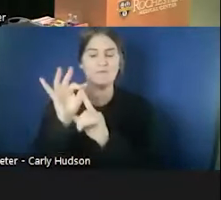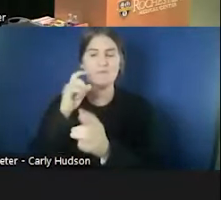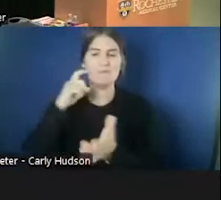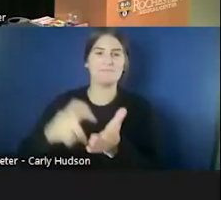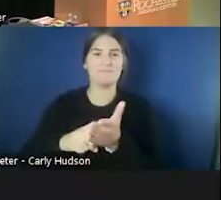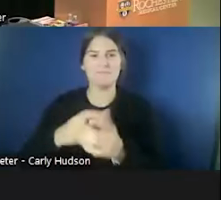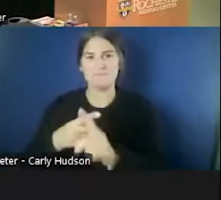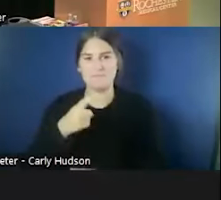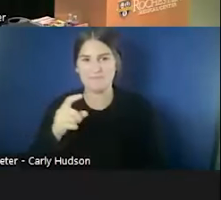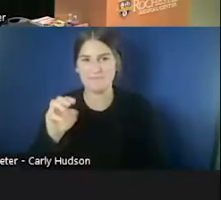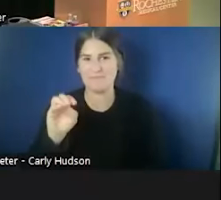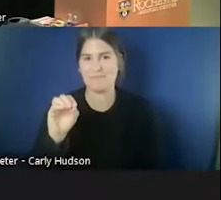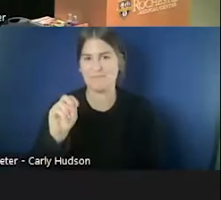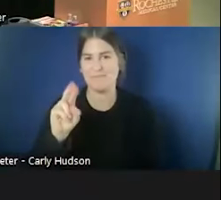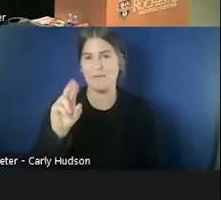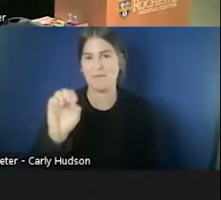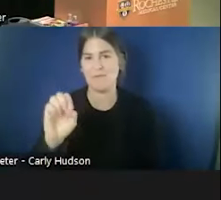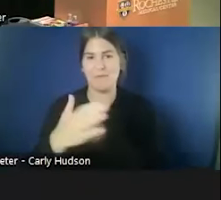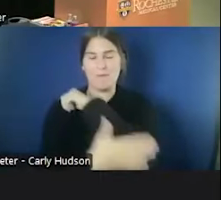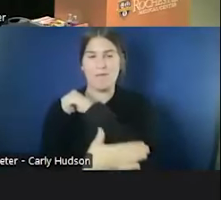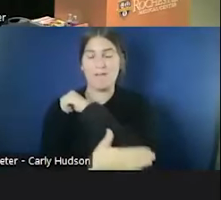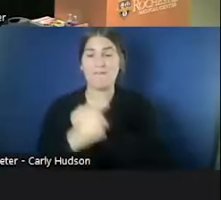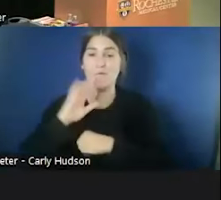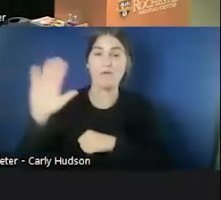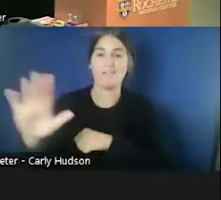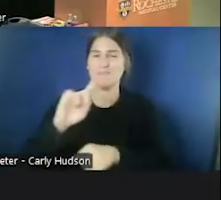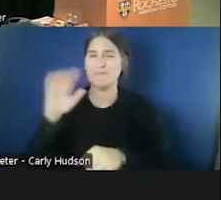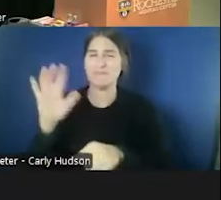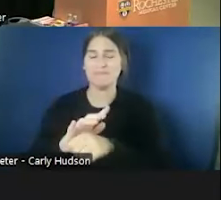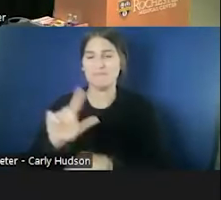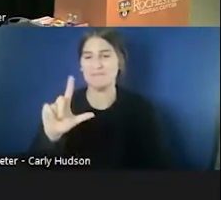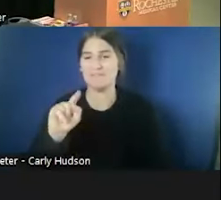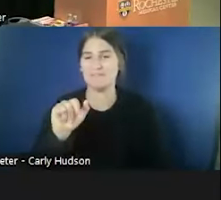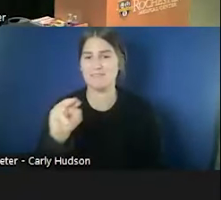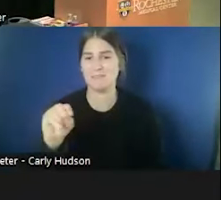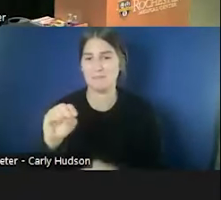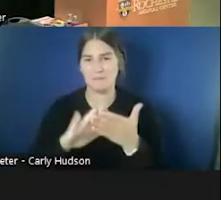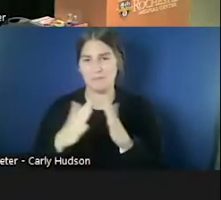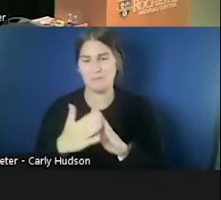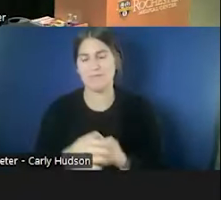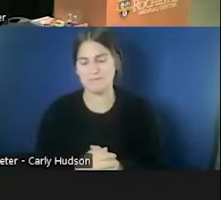Anam Bello for his dedication to the Latino community and I couldn't be happier than to